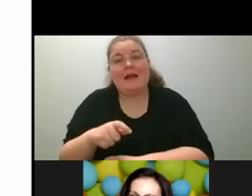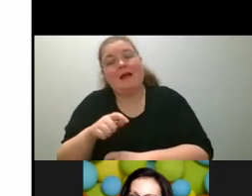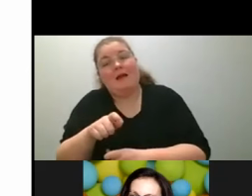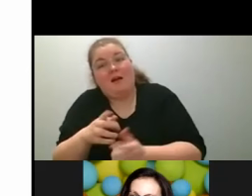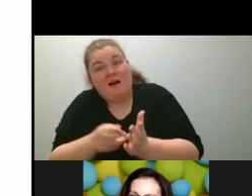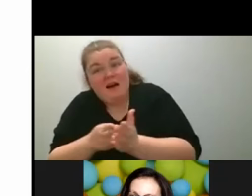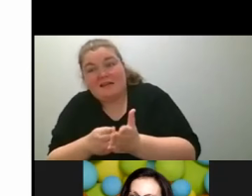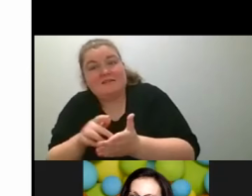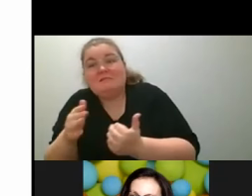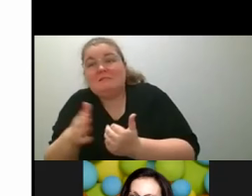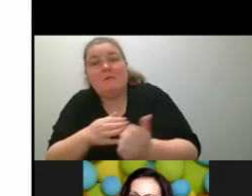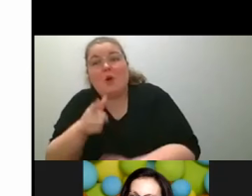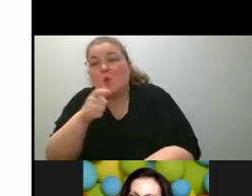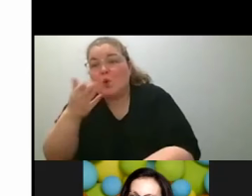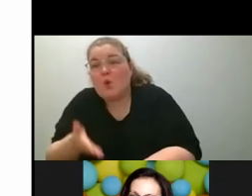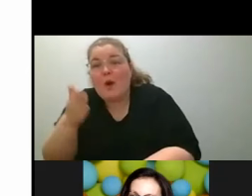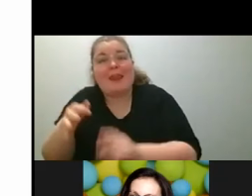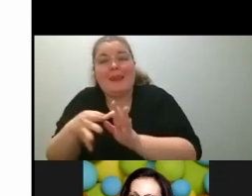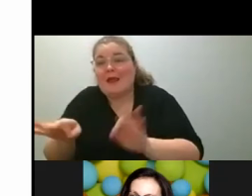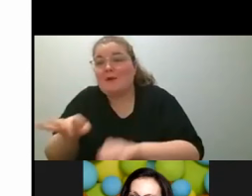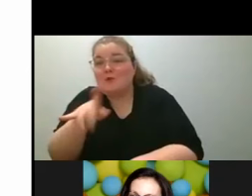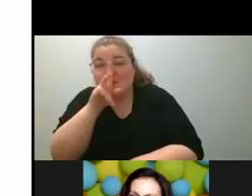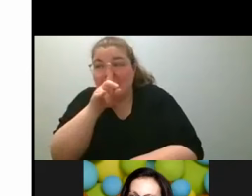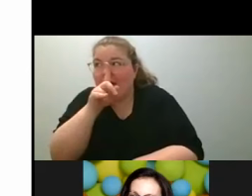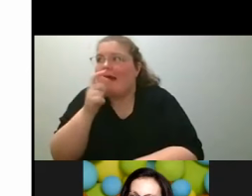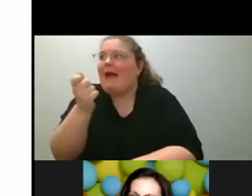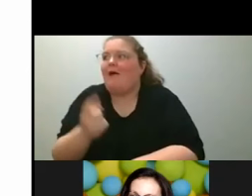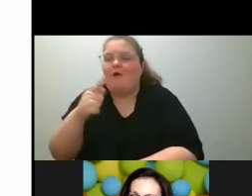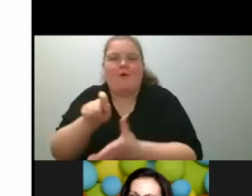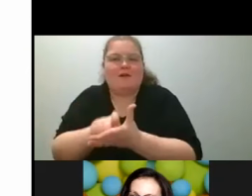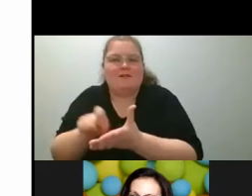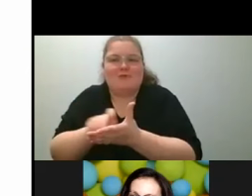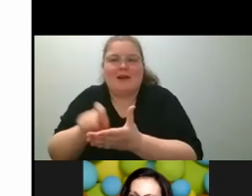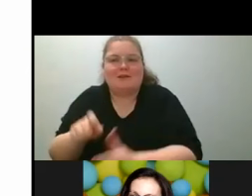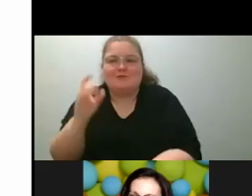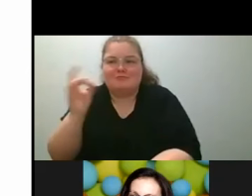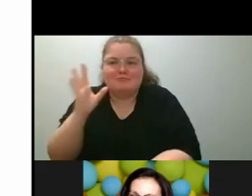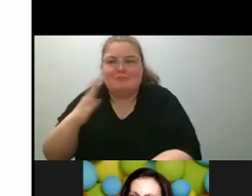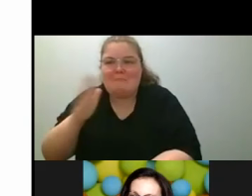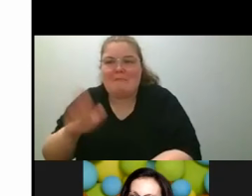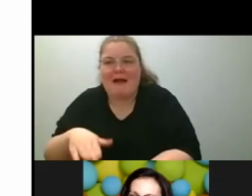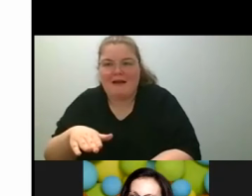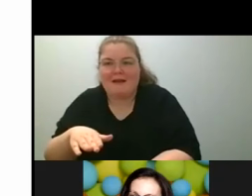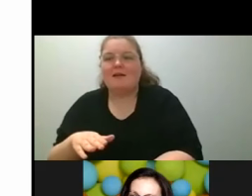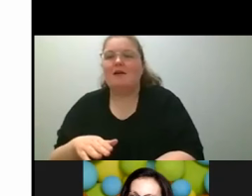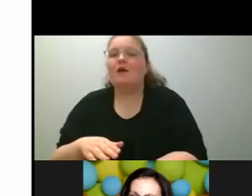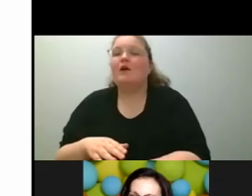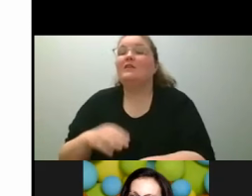no matter what language you speak, right? We all share that sometimes. So having that, having those notes provided